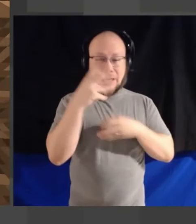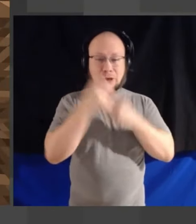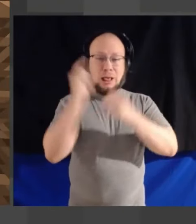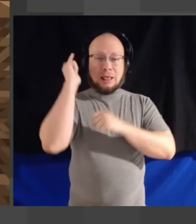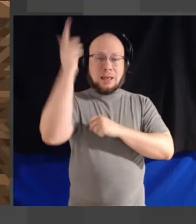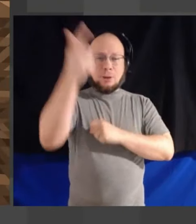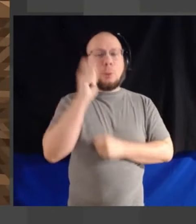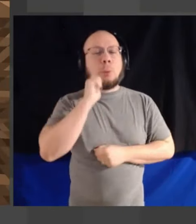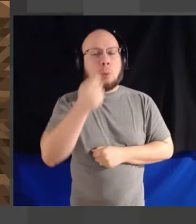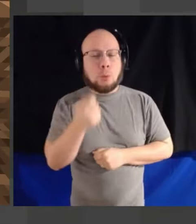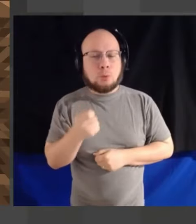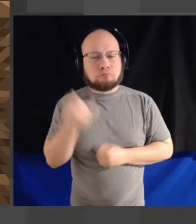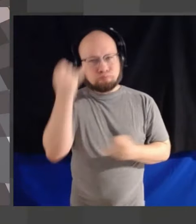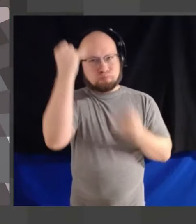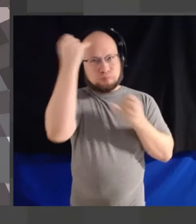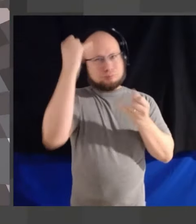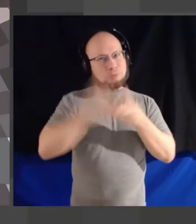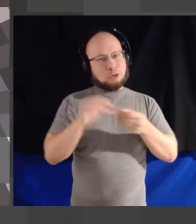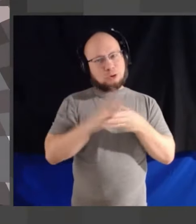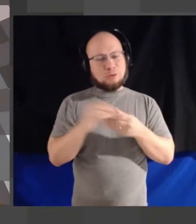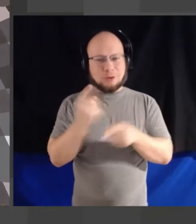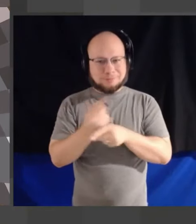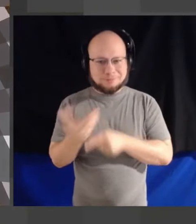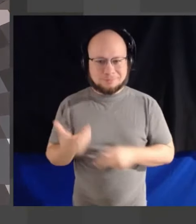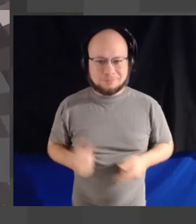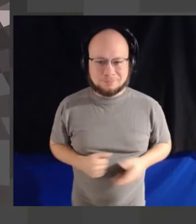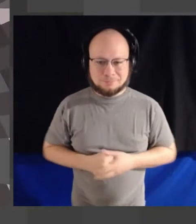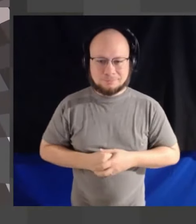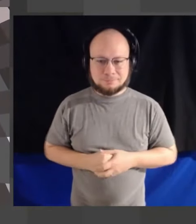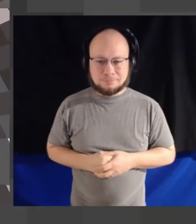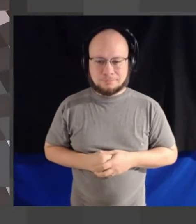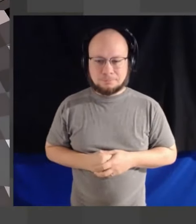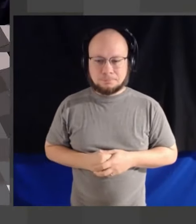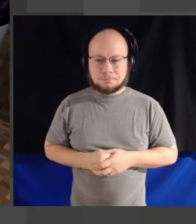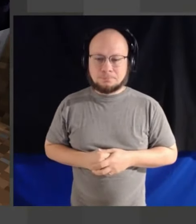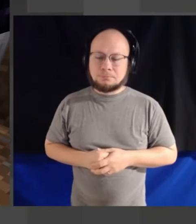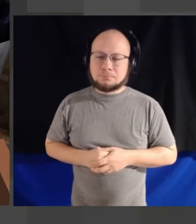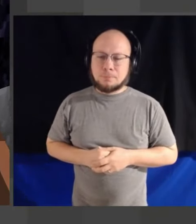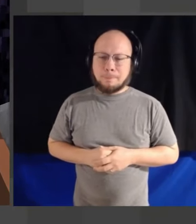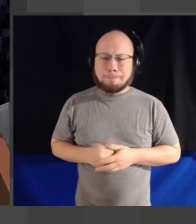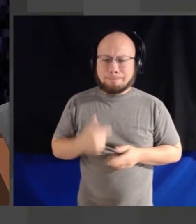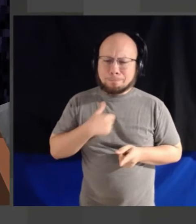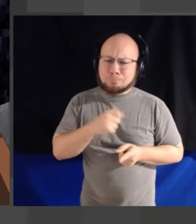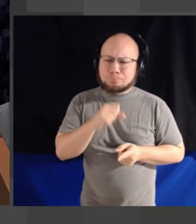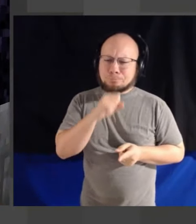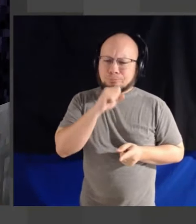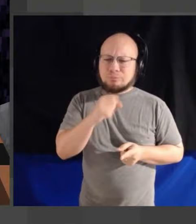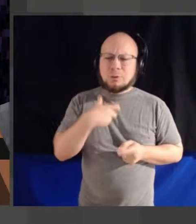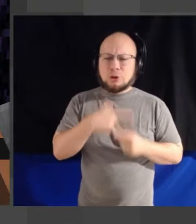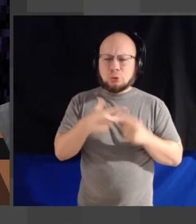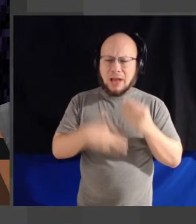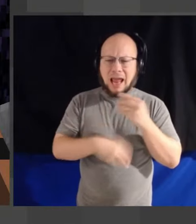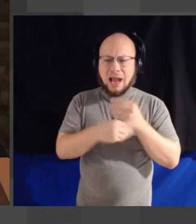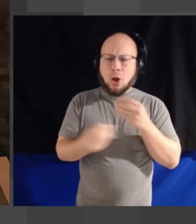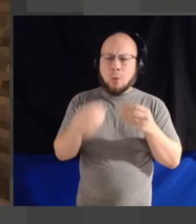THEIR STORIES. I LOVE THE STORY SIDE OF THE ARCHEOLOGY.